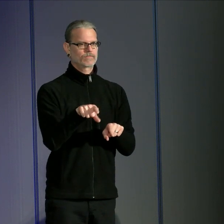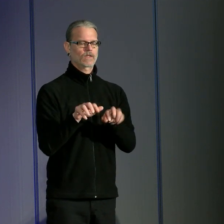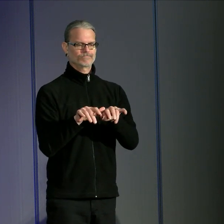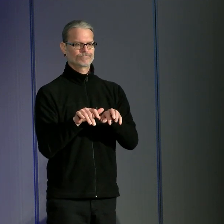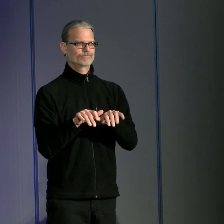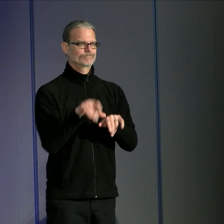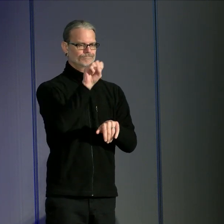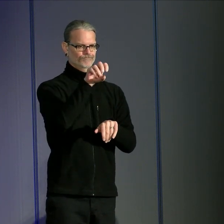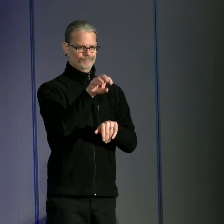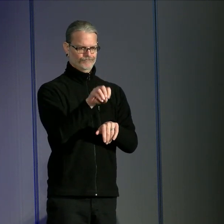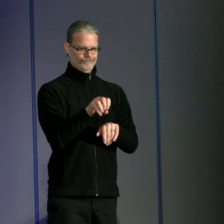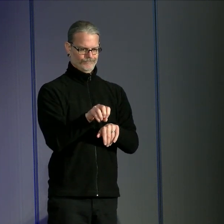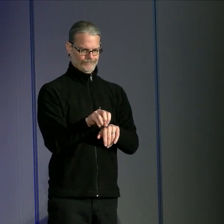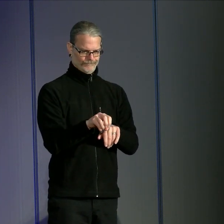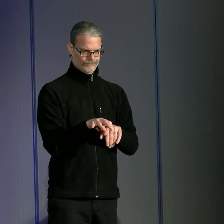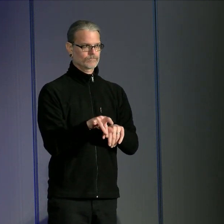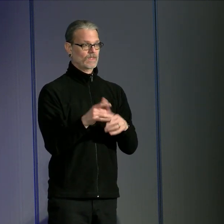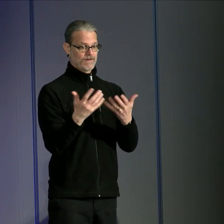And the output to the form goes directly to the dashboard.